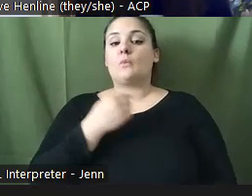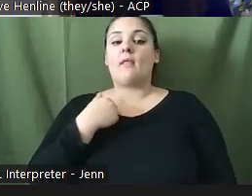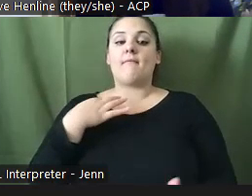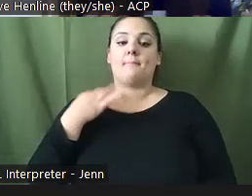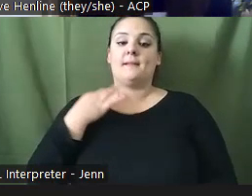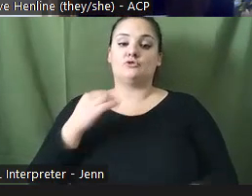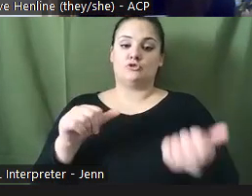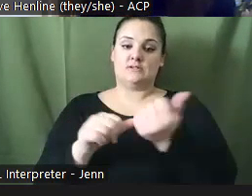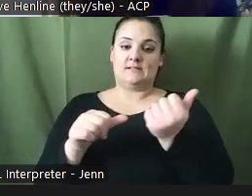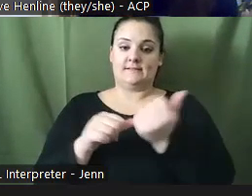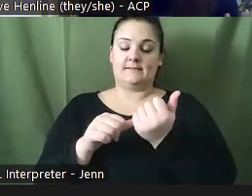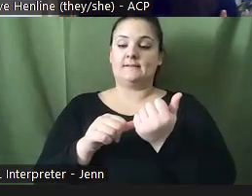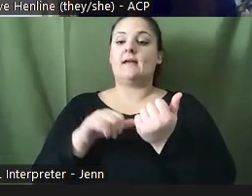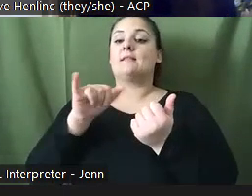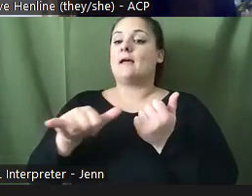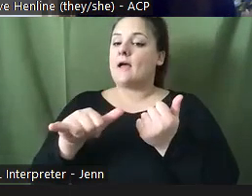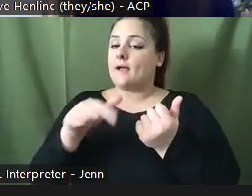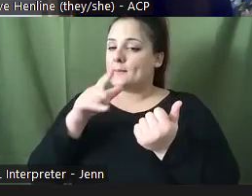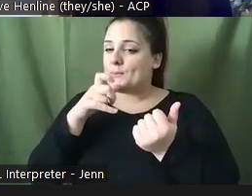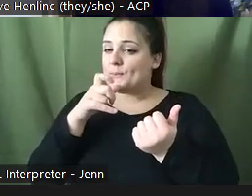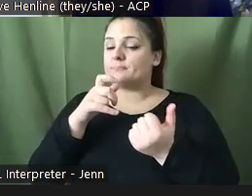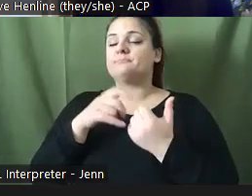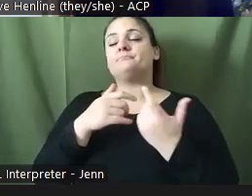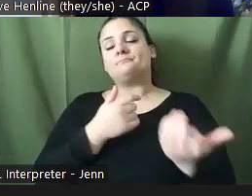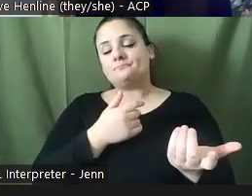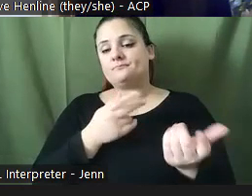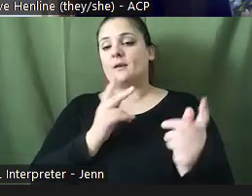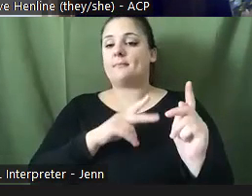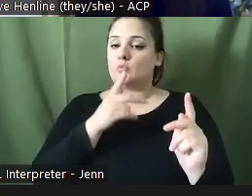are the individuals that are commonly interacting with survivors of violence.